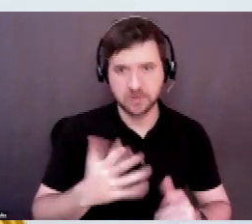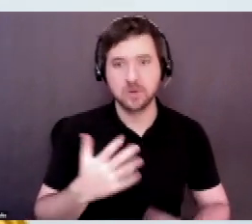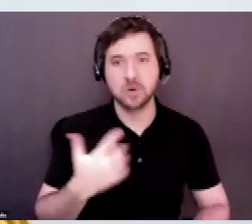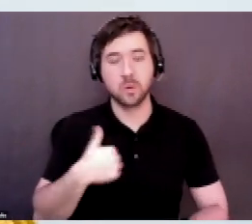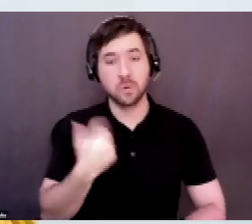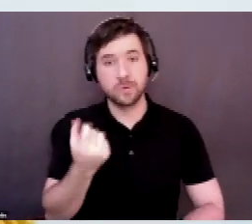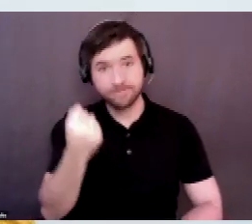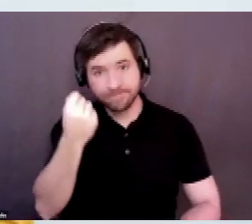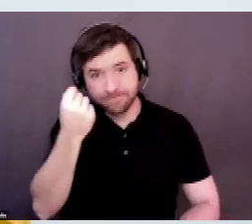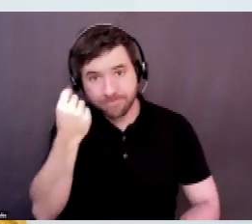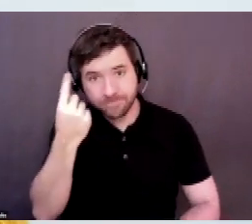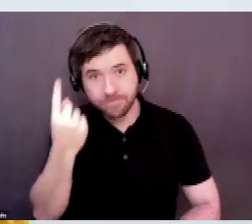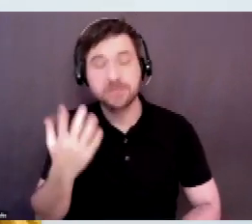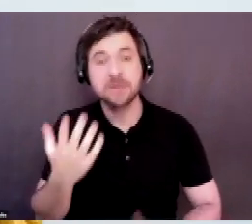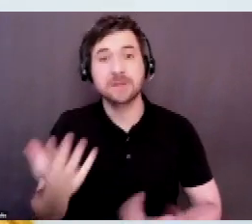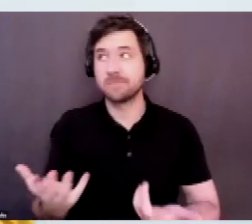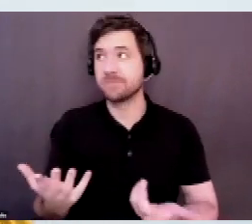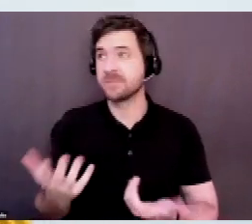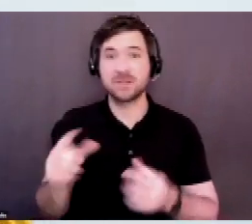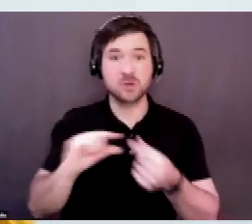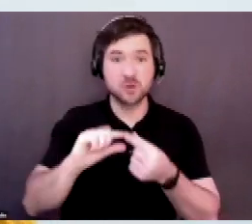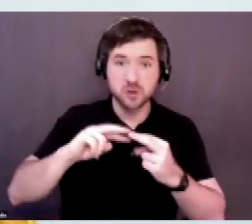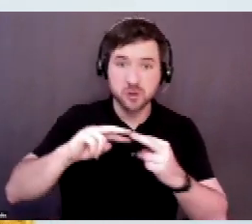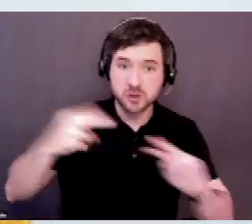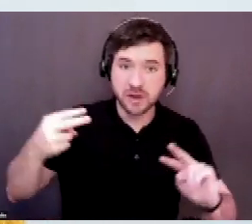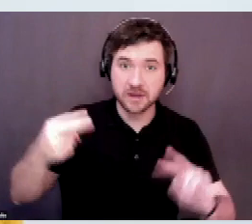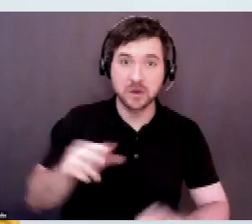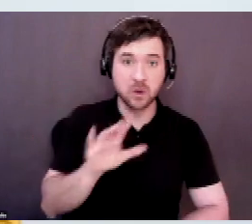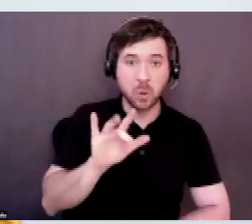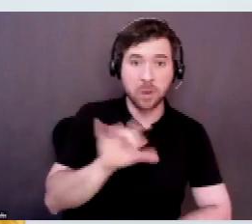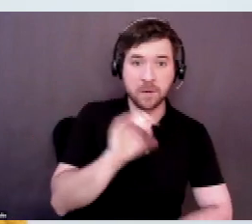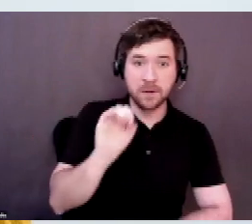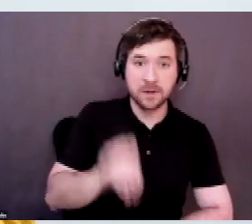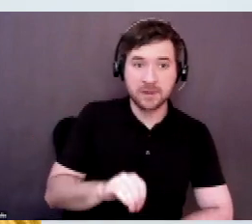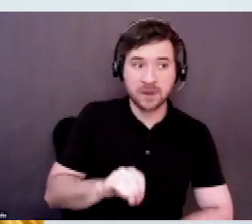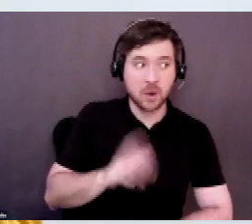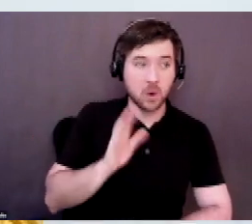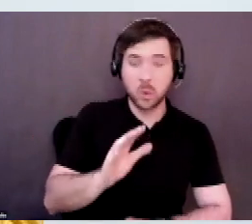the child would have my type of dwarfism 25% chance my husband's type of dwarfism